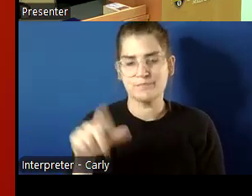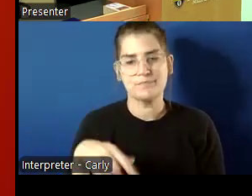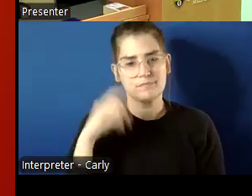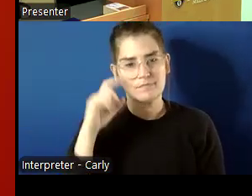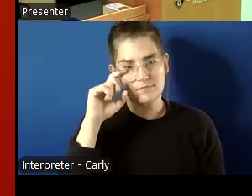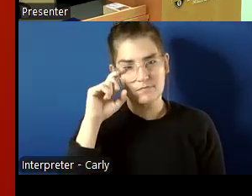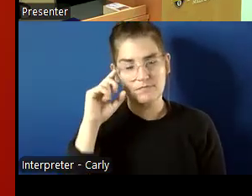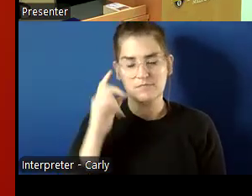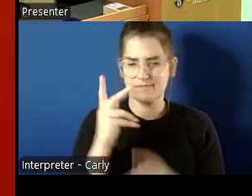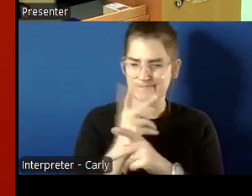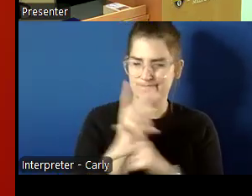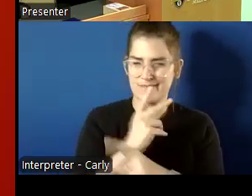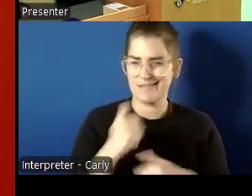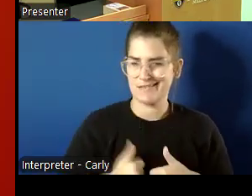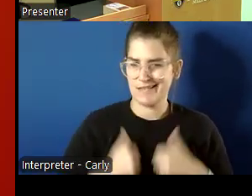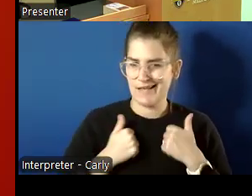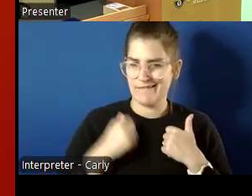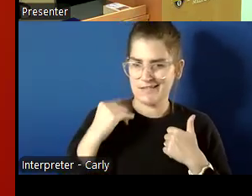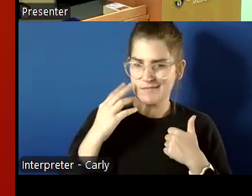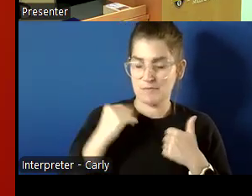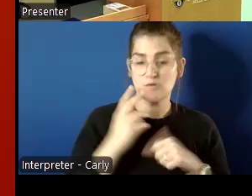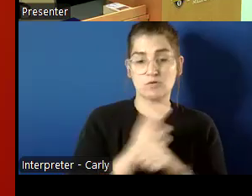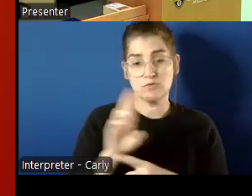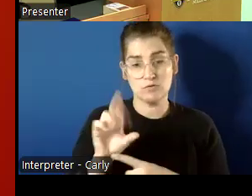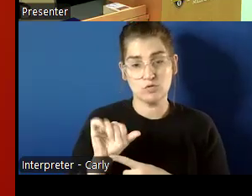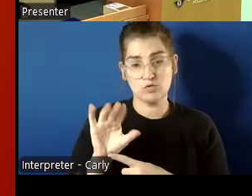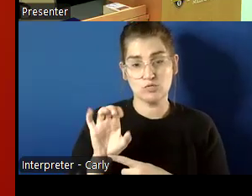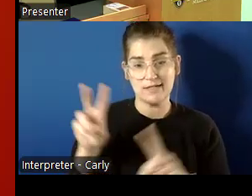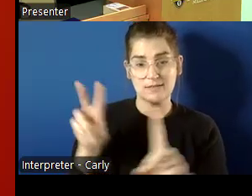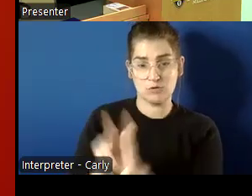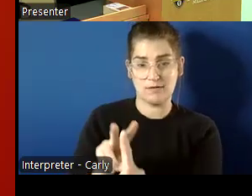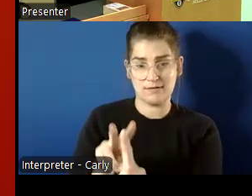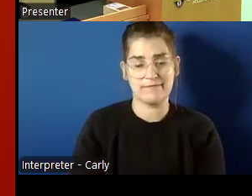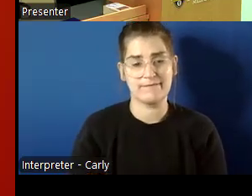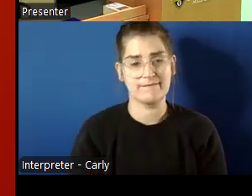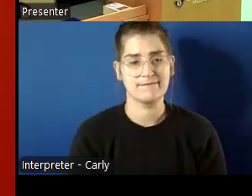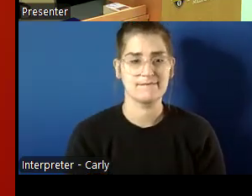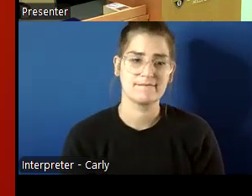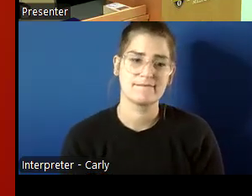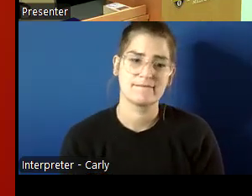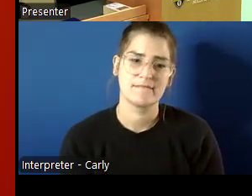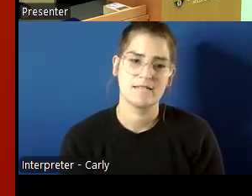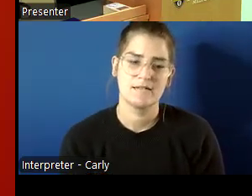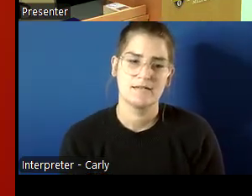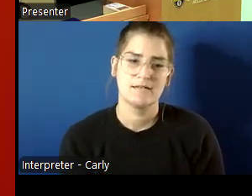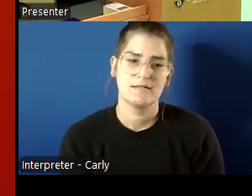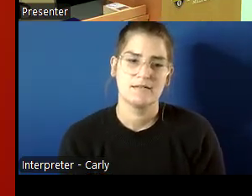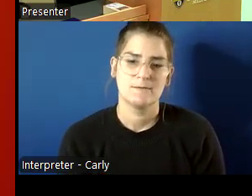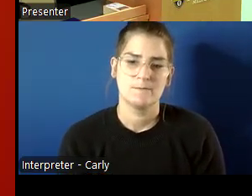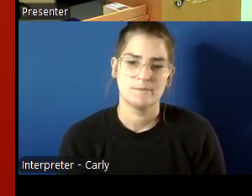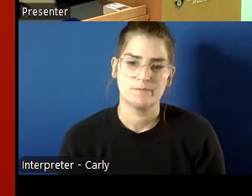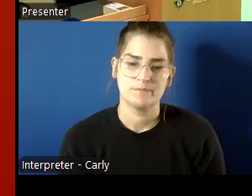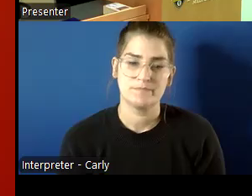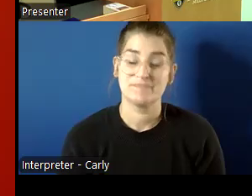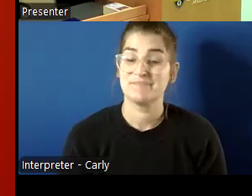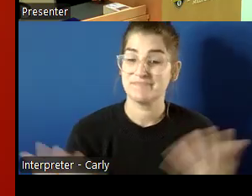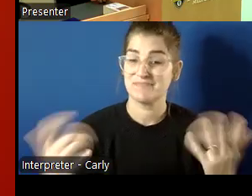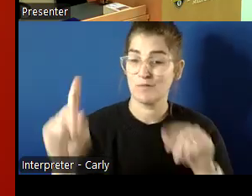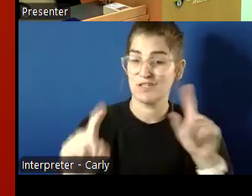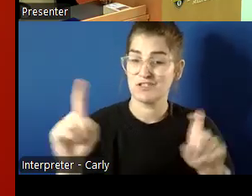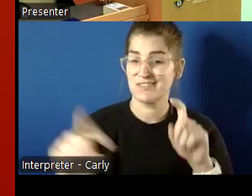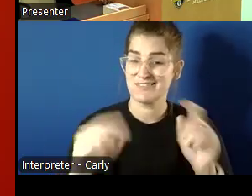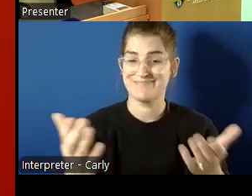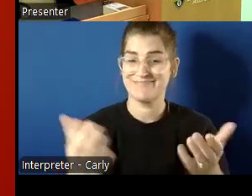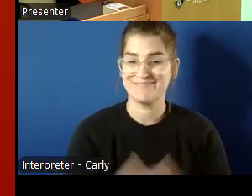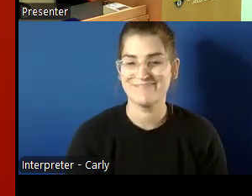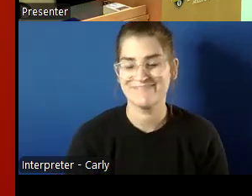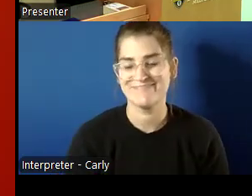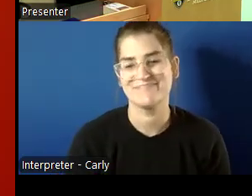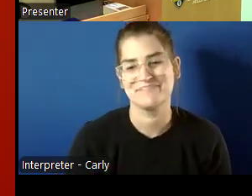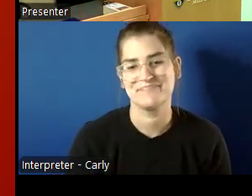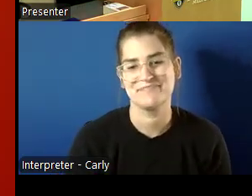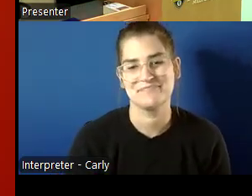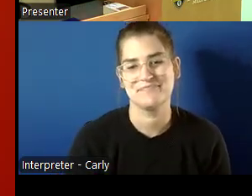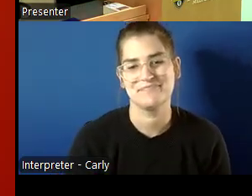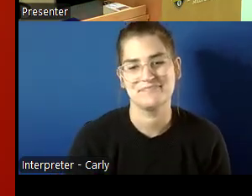life experiences from a race perspective of the person who's sitting in front of you. Questions?